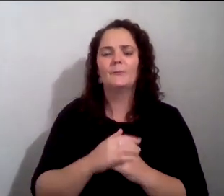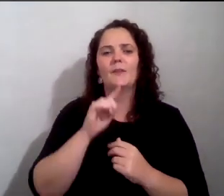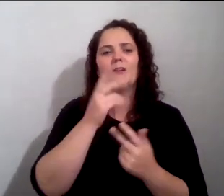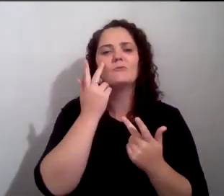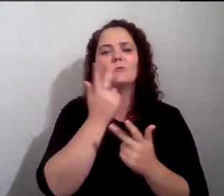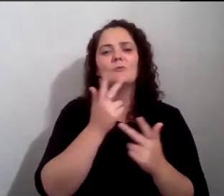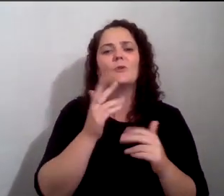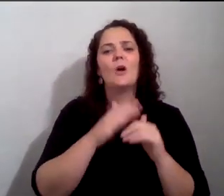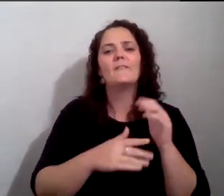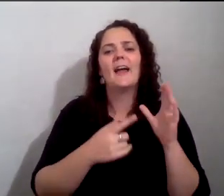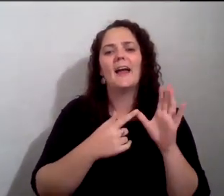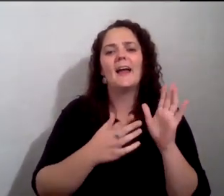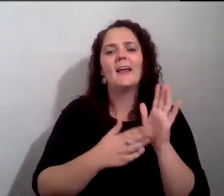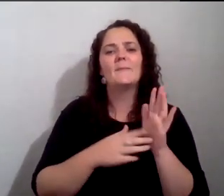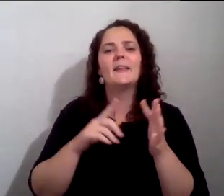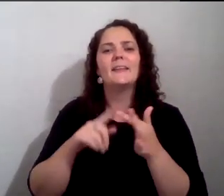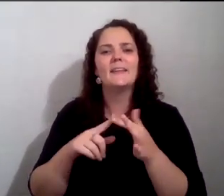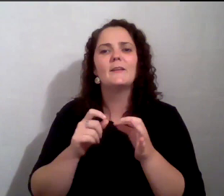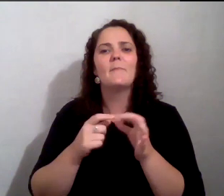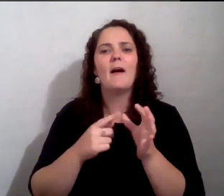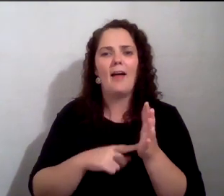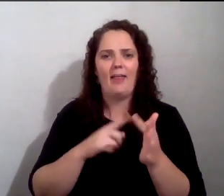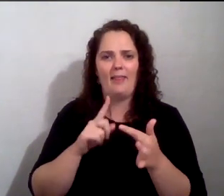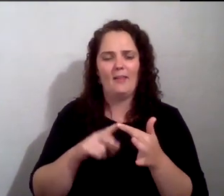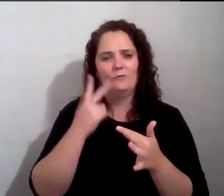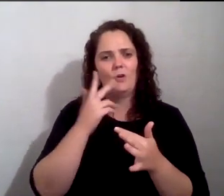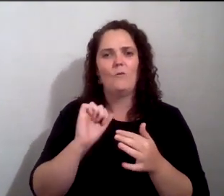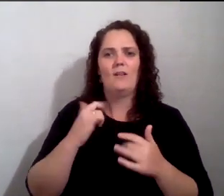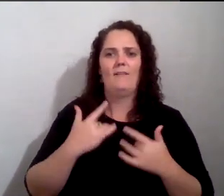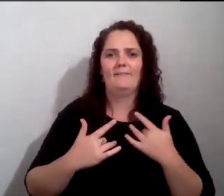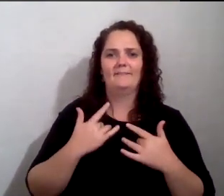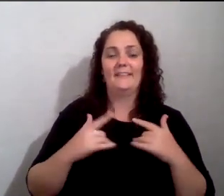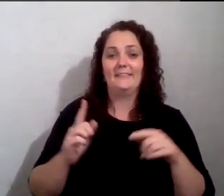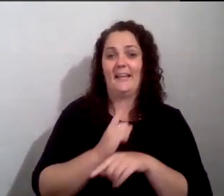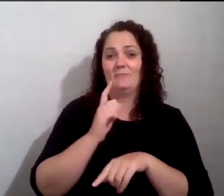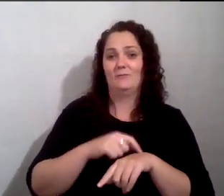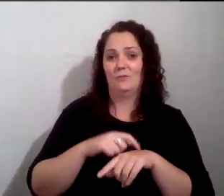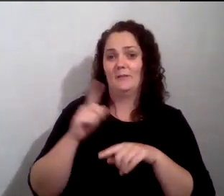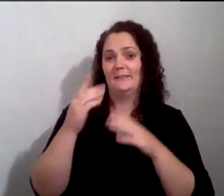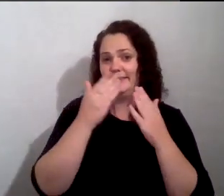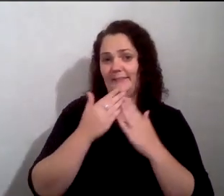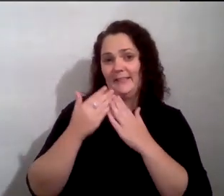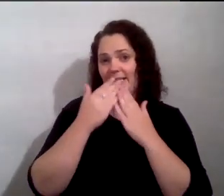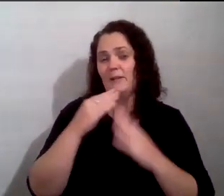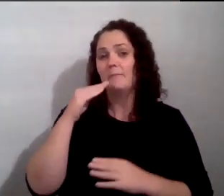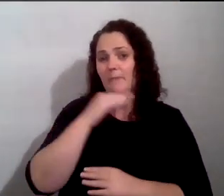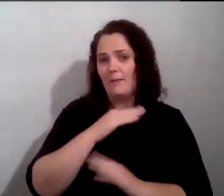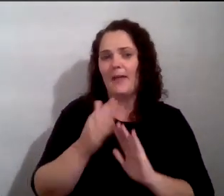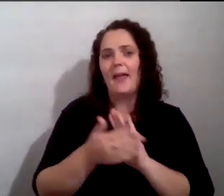A.M.E. Bale's lifestyle at a time, when she was also studying at the National Gallery School in Melbourne, she was studying under